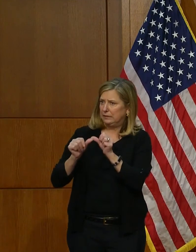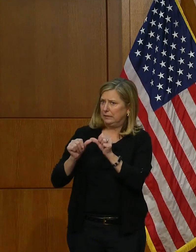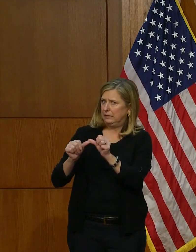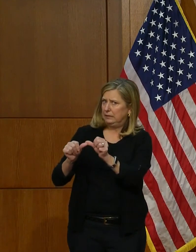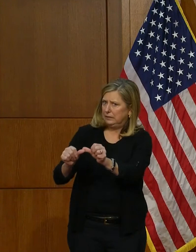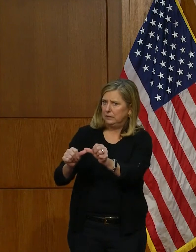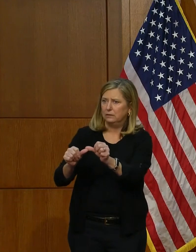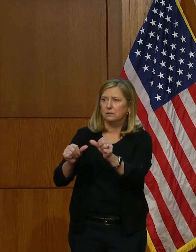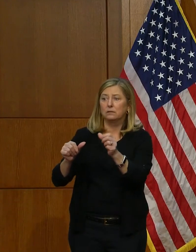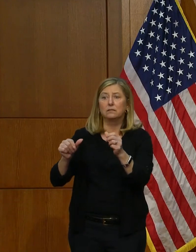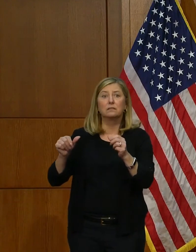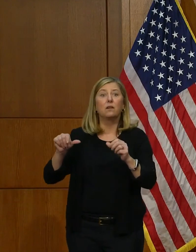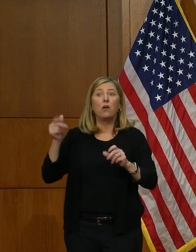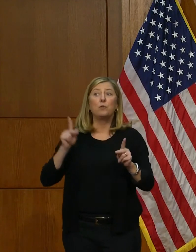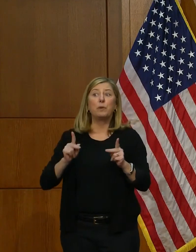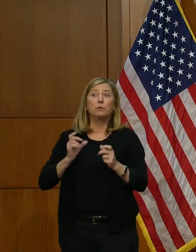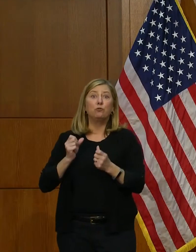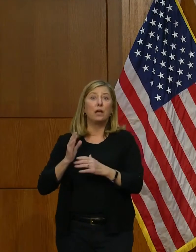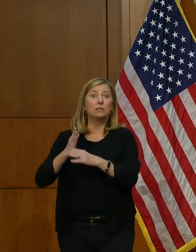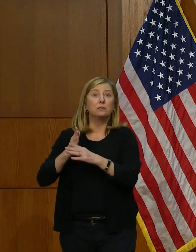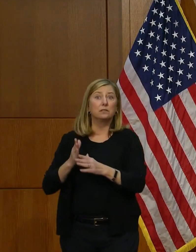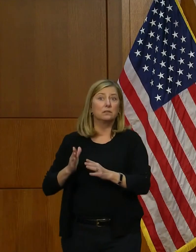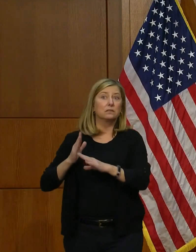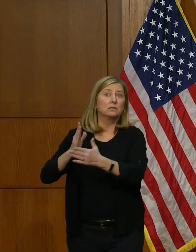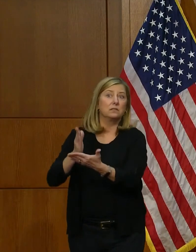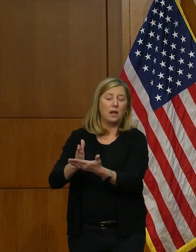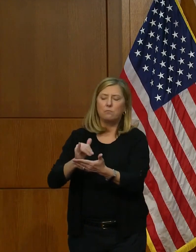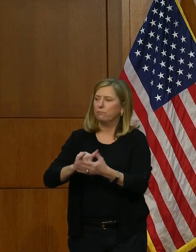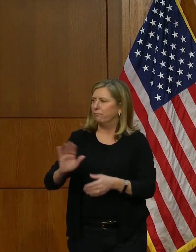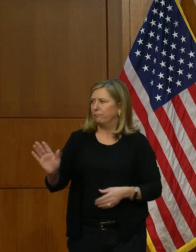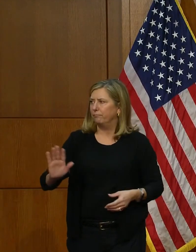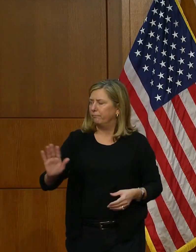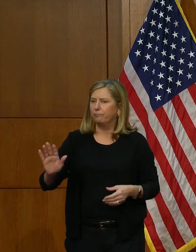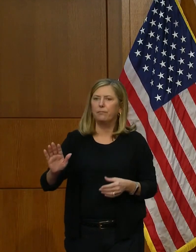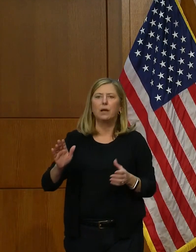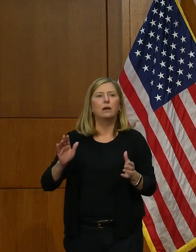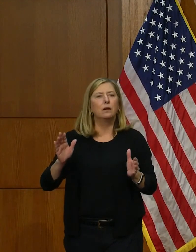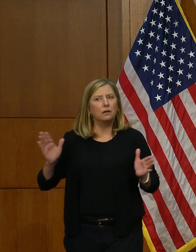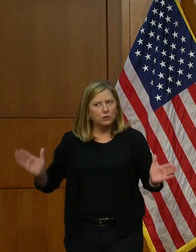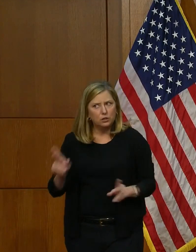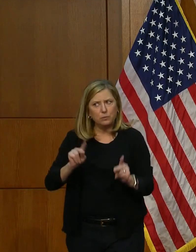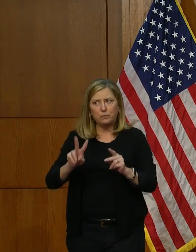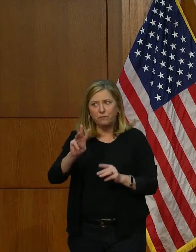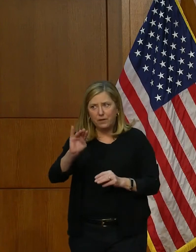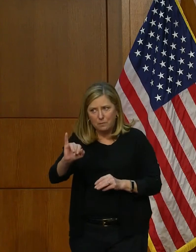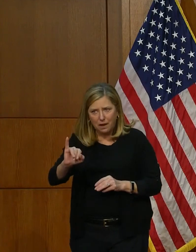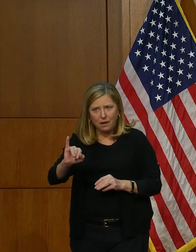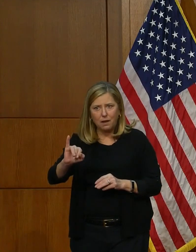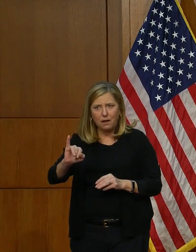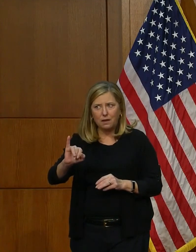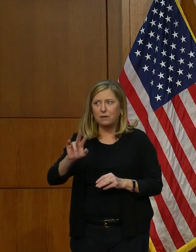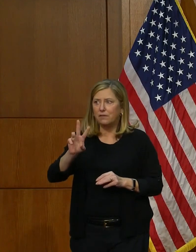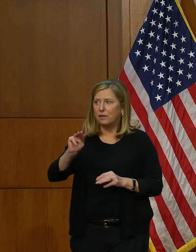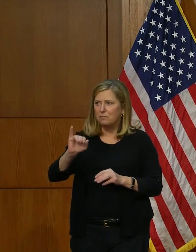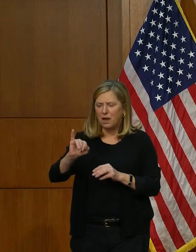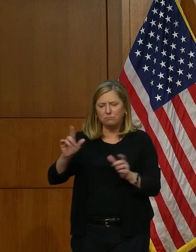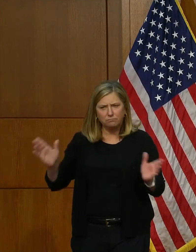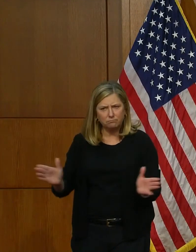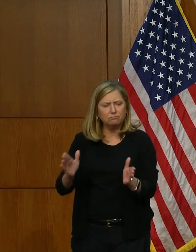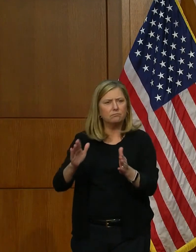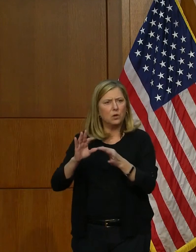CONTINUE. IT NEEDS TO CONTINUED